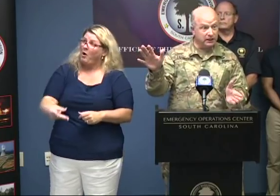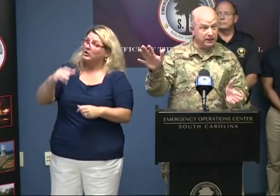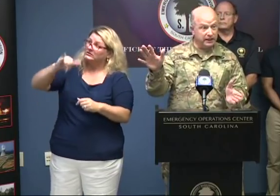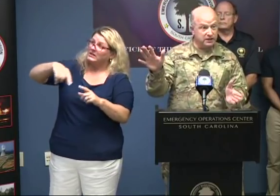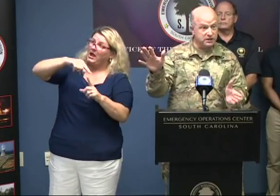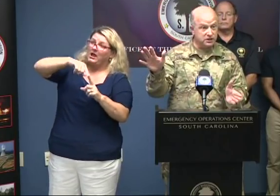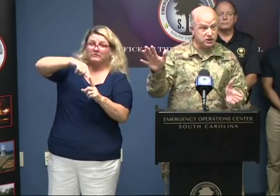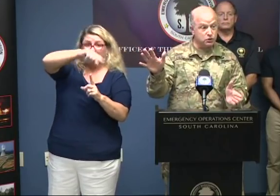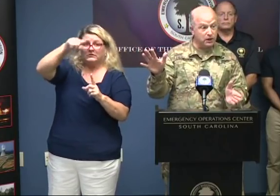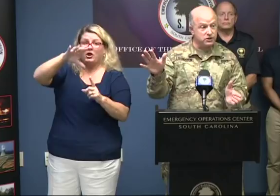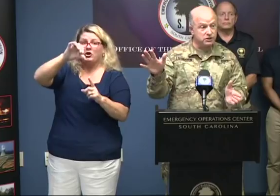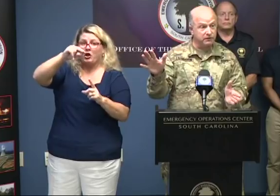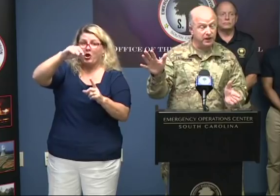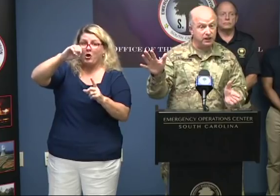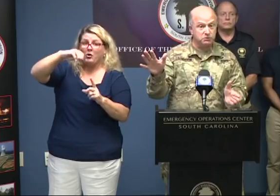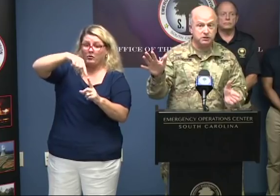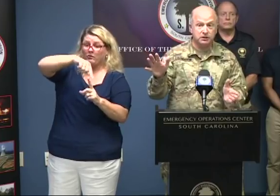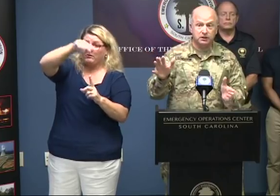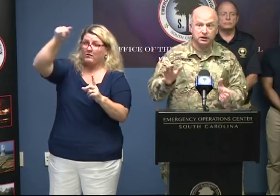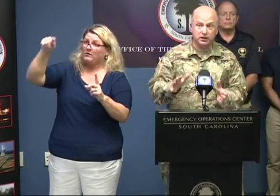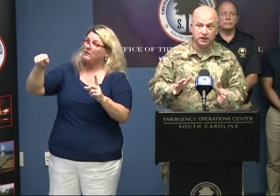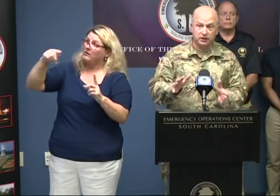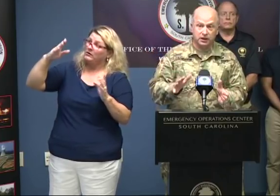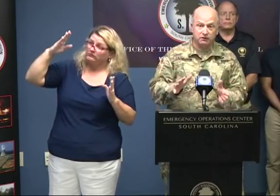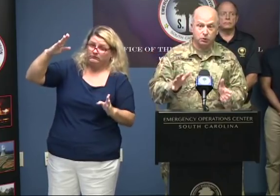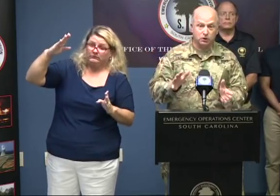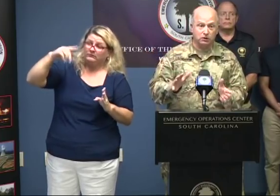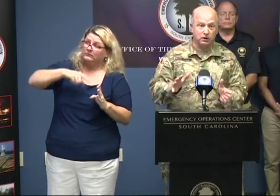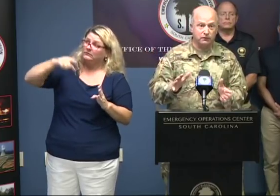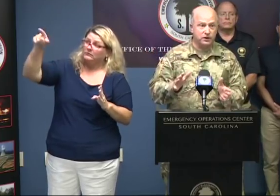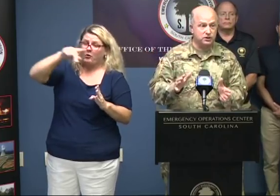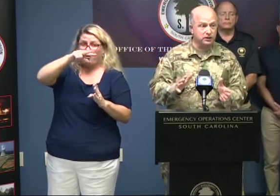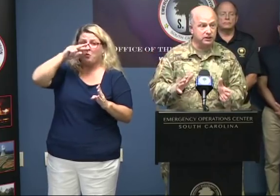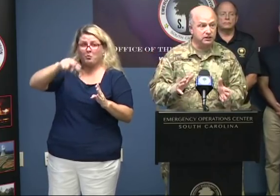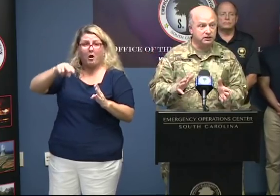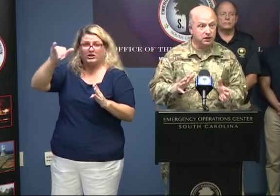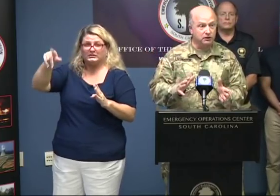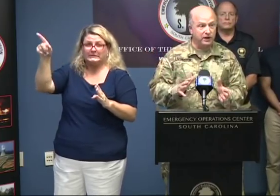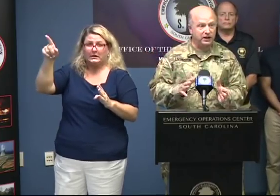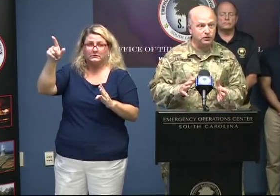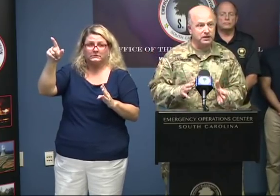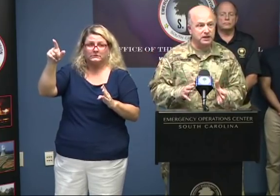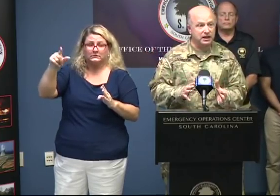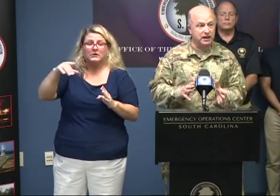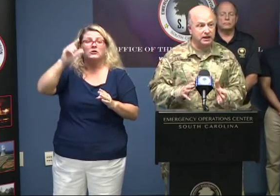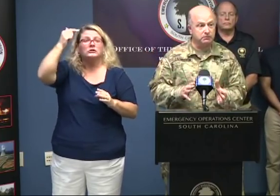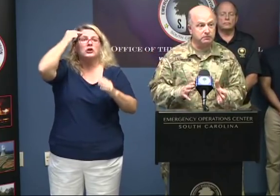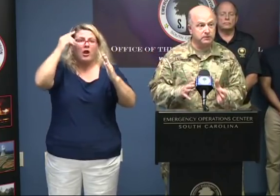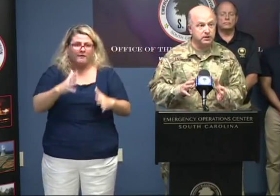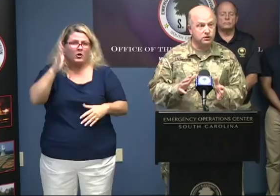and then as the situation develops, the governor will officially notify you in time